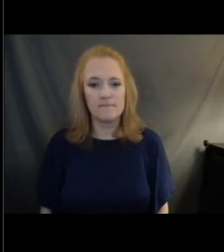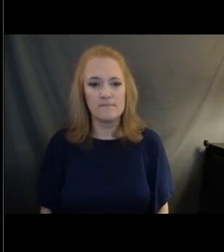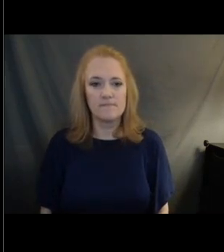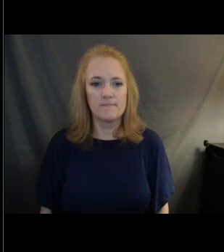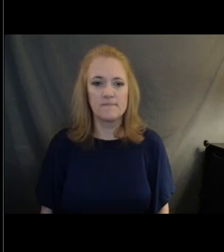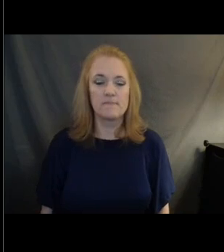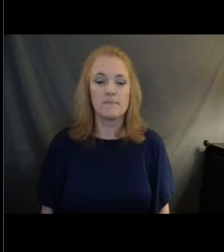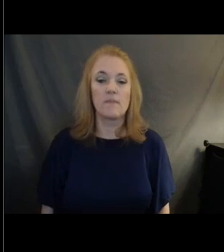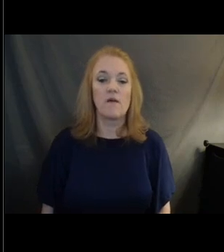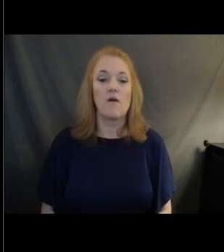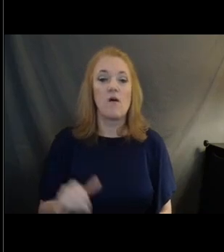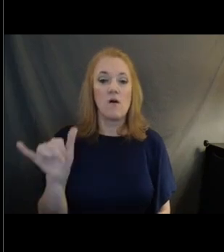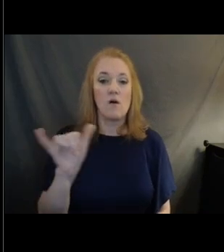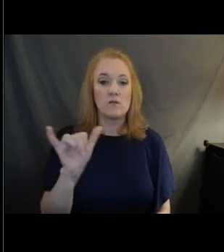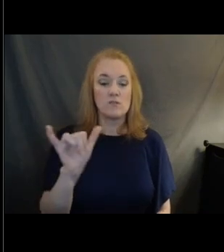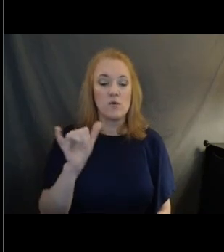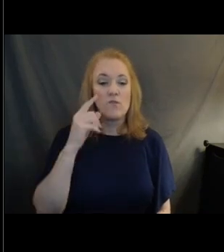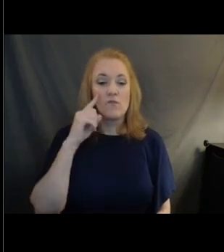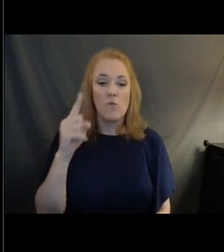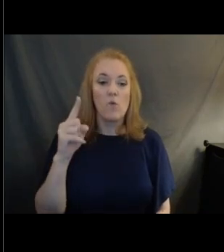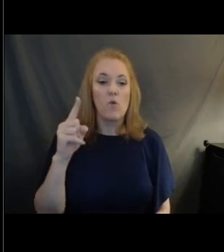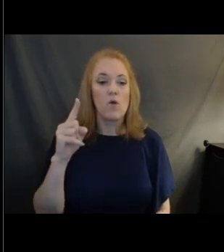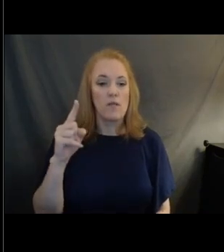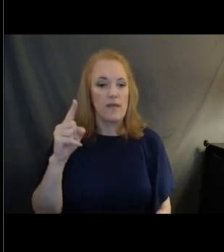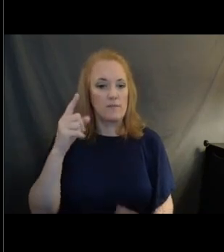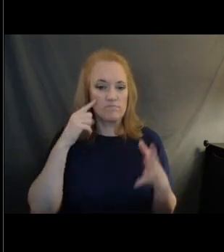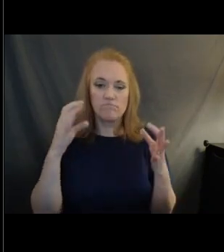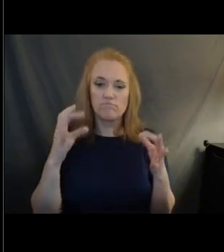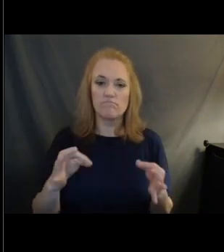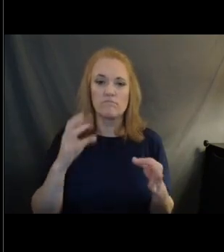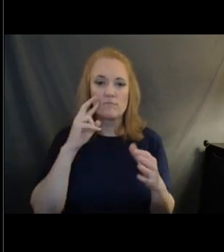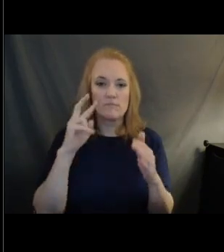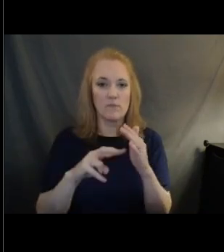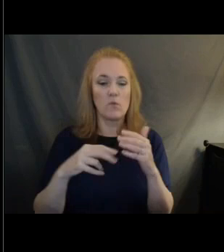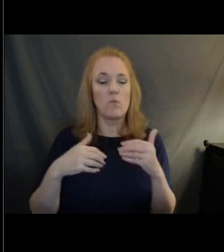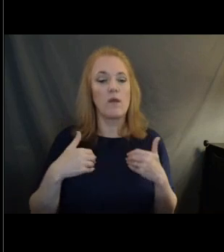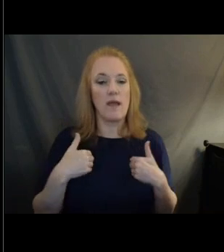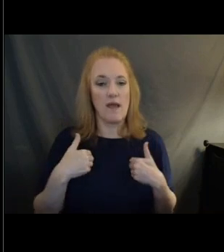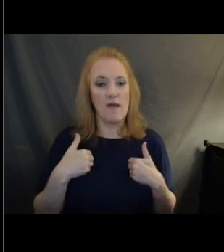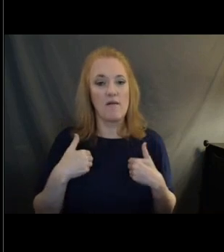In addition to the official outlook, we also have public, what's called a probabilistic